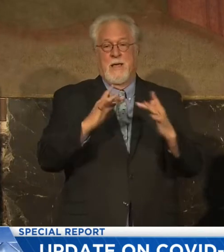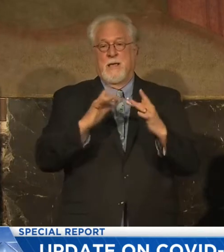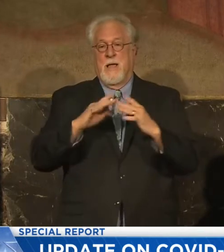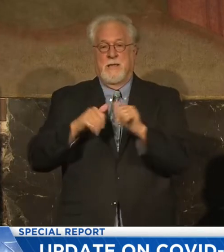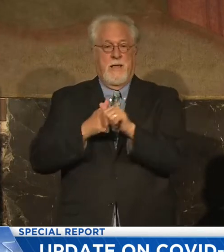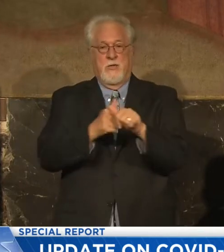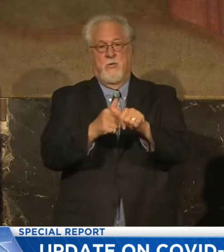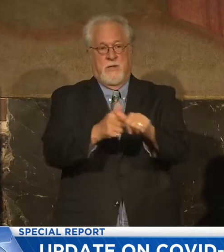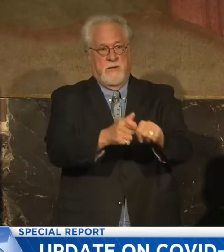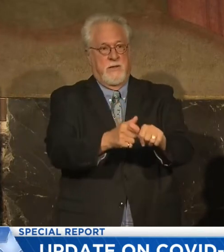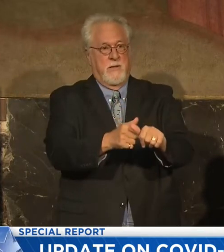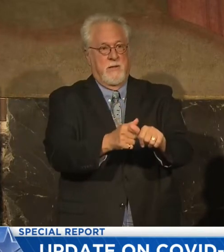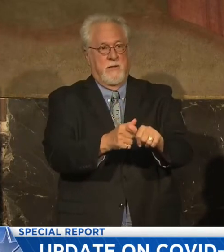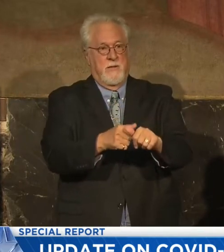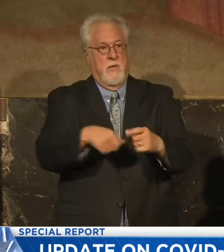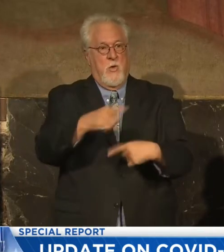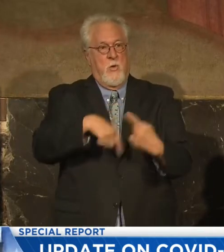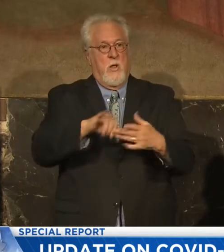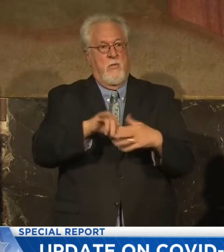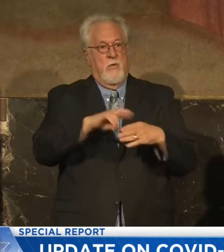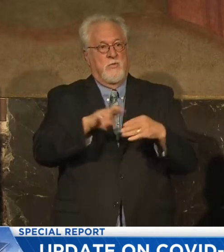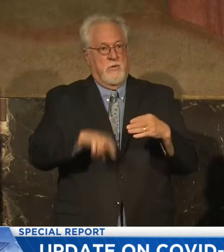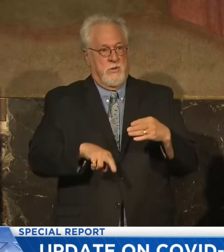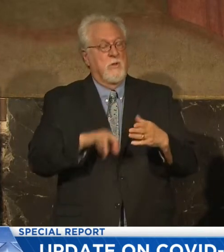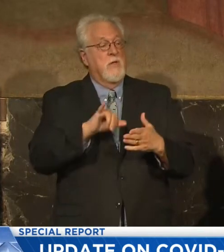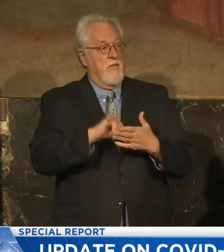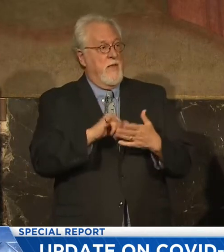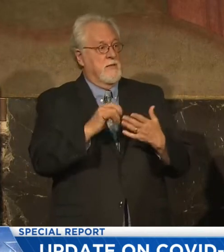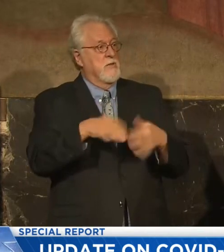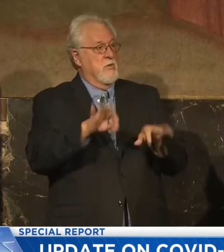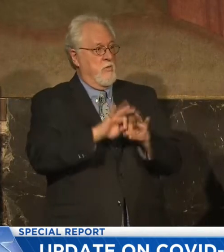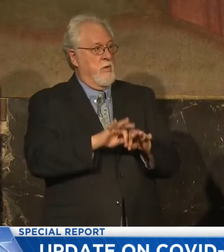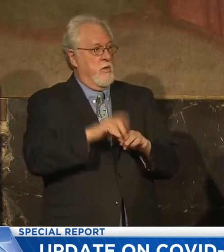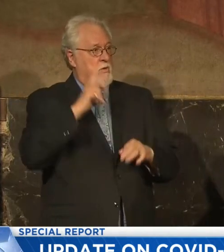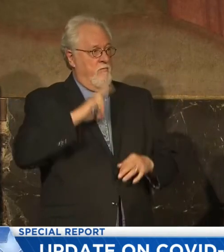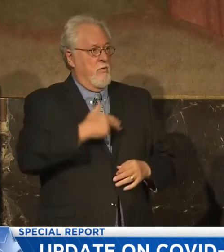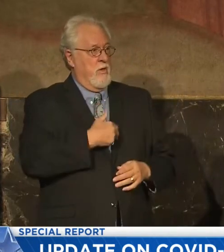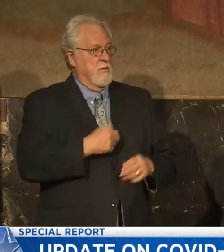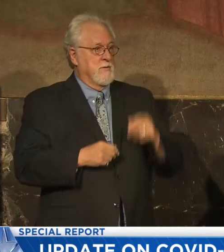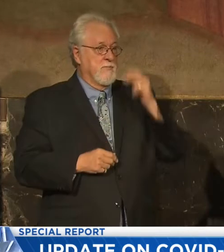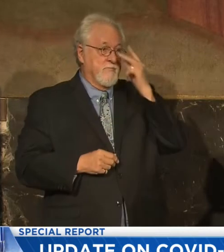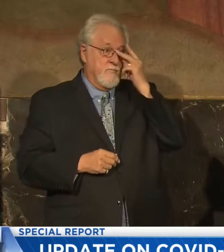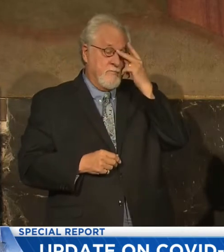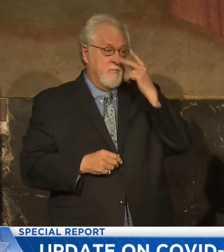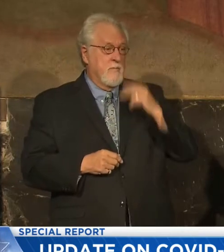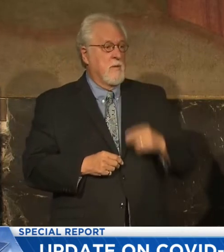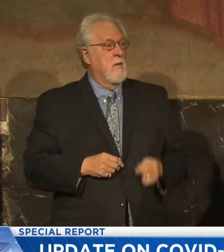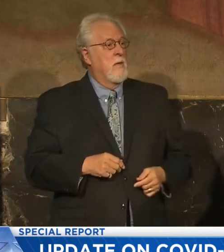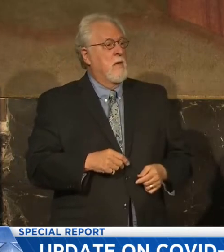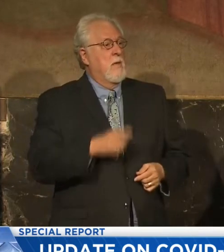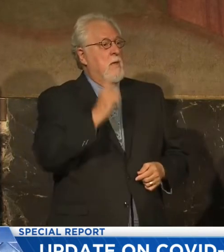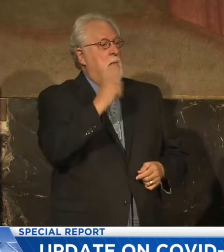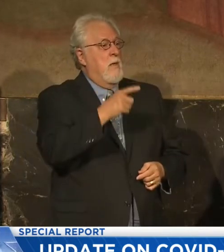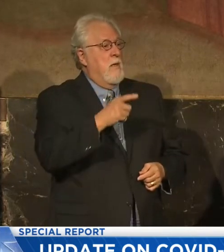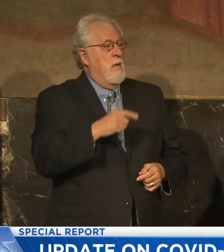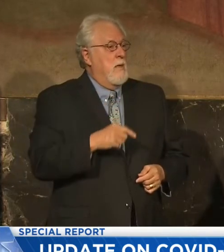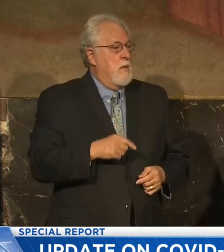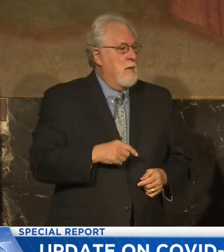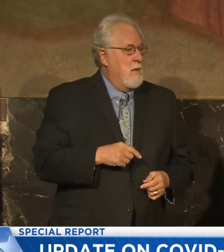AND THAT'S HOW WE KEEP CASES NOW IN ADDITION TO THE EXPANDED TESTING AND THE CONTACT TRACING AROUND THOSE TEST RESULTS.